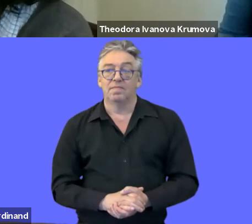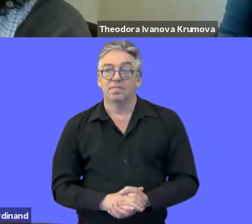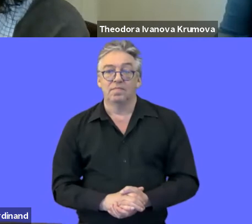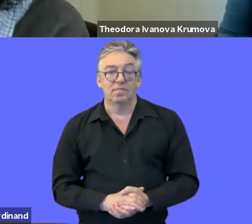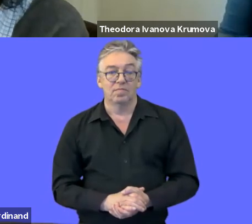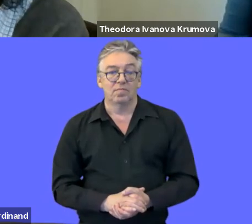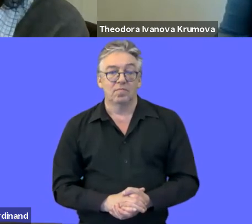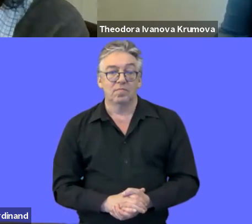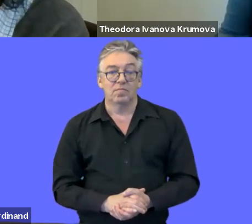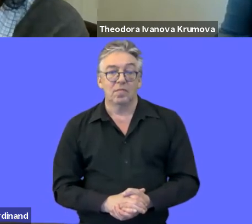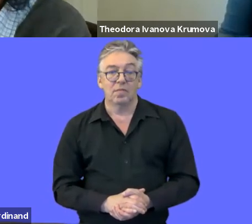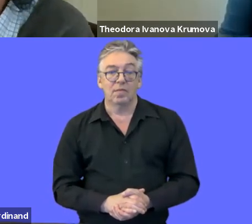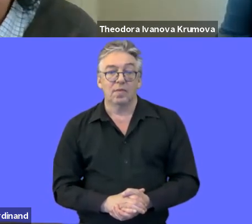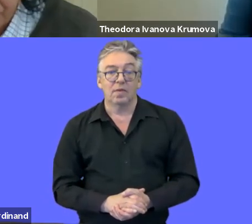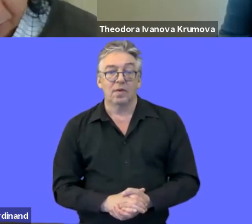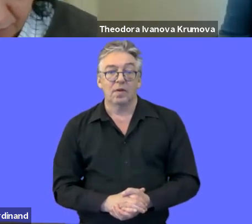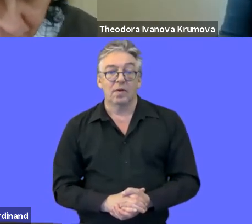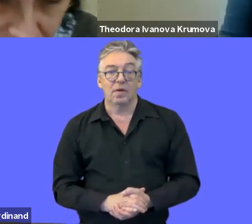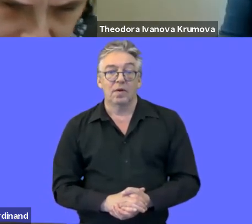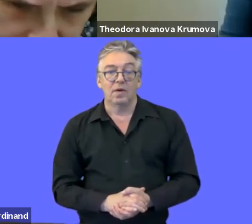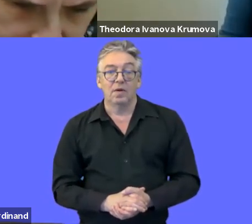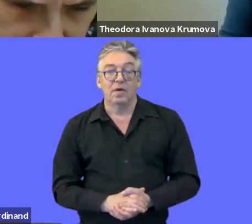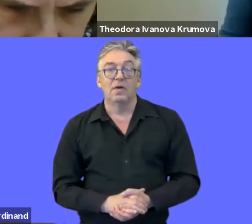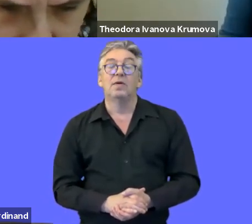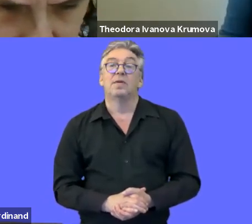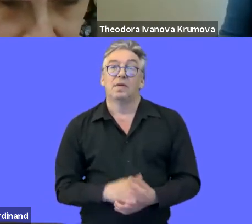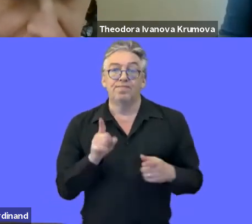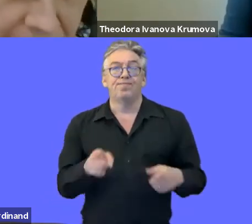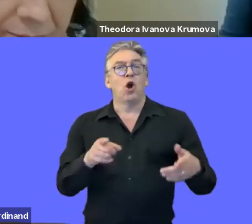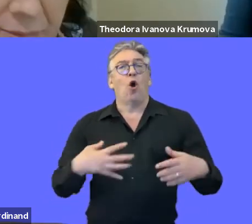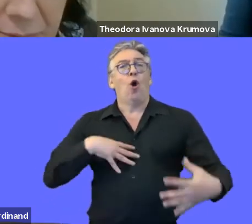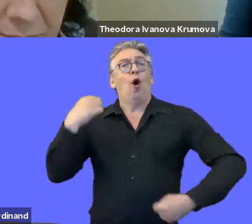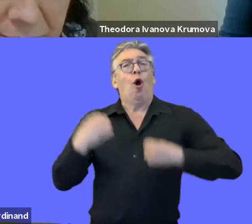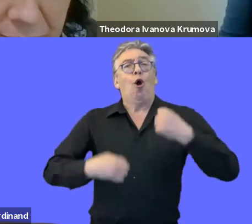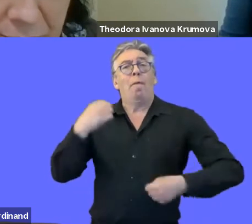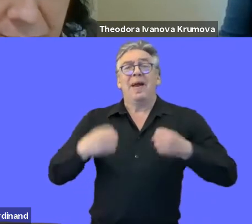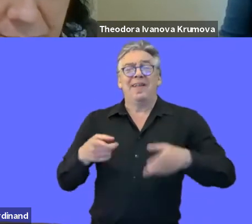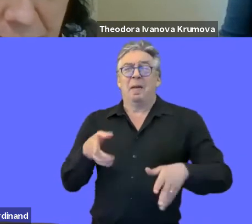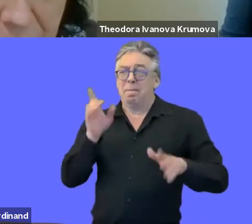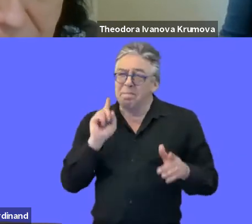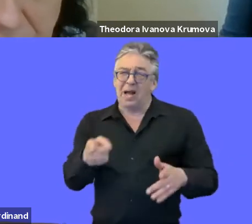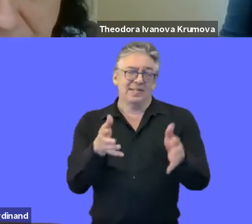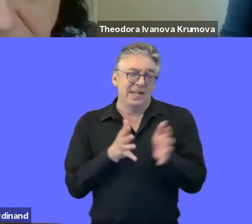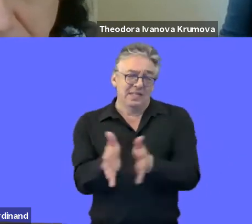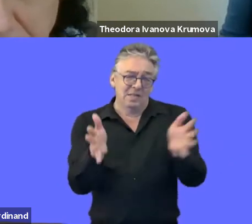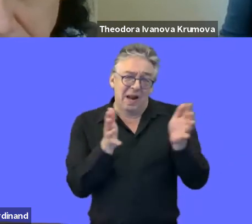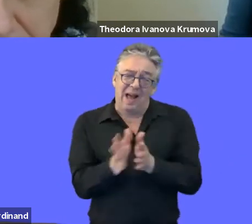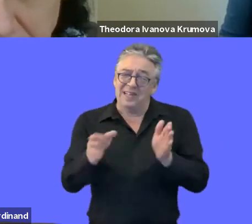there should be sufficient details as to the facts of the case and as to how the rights of the individual